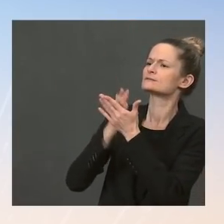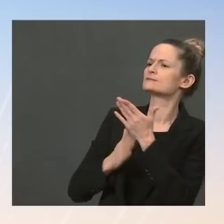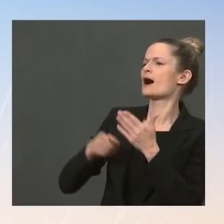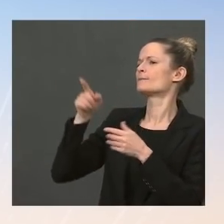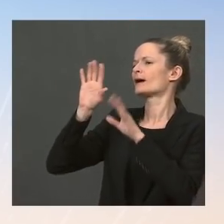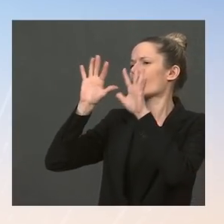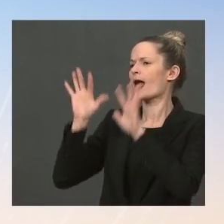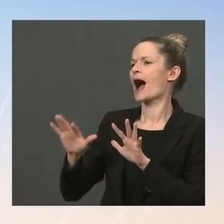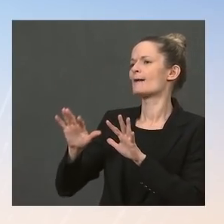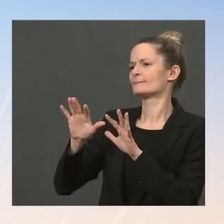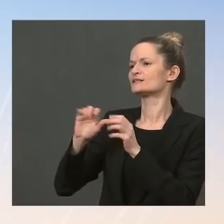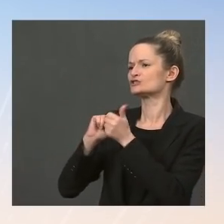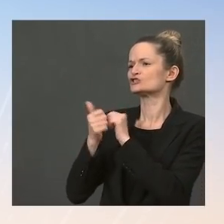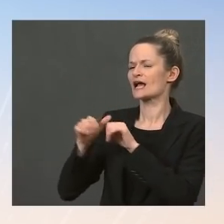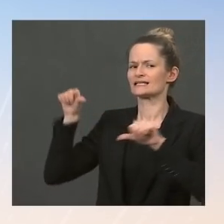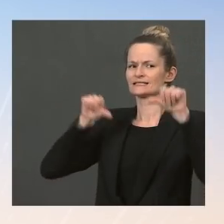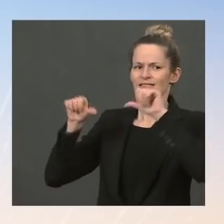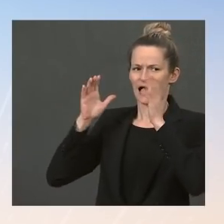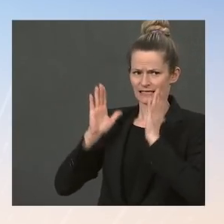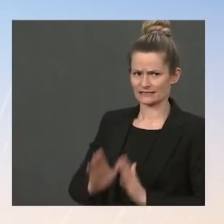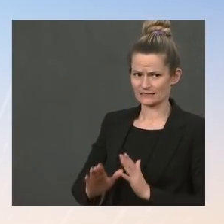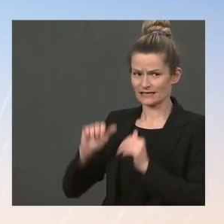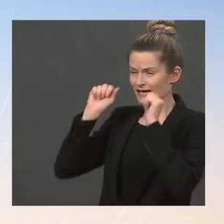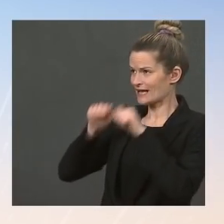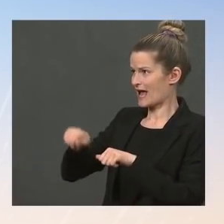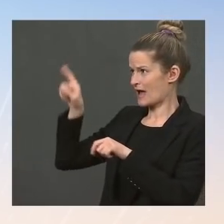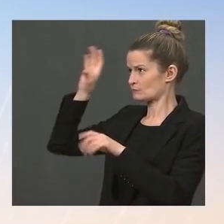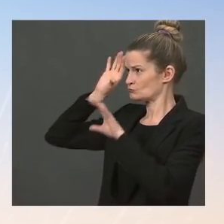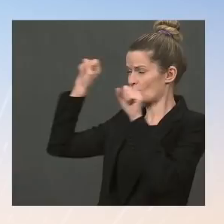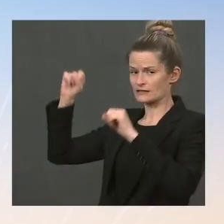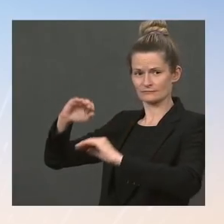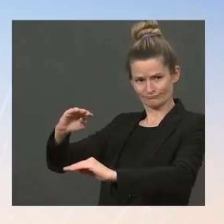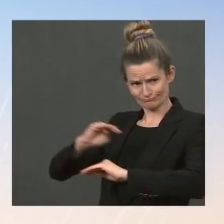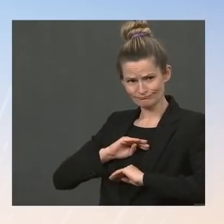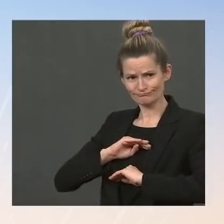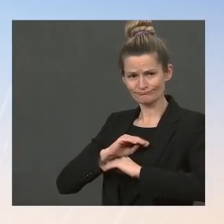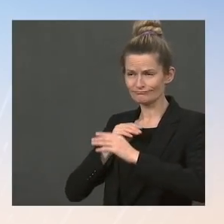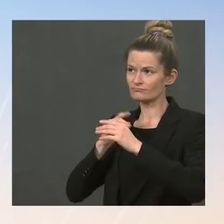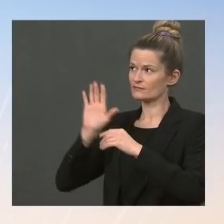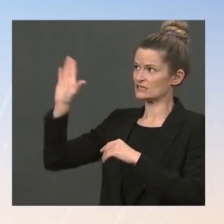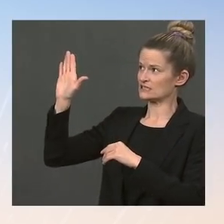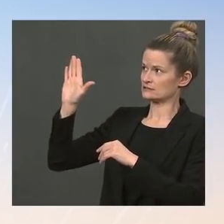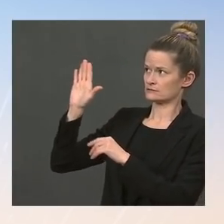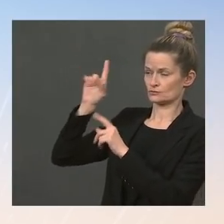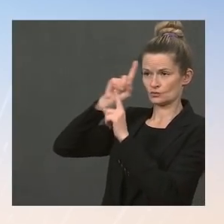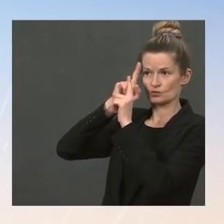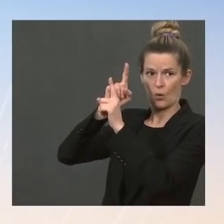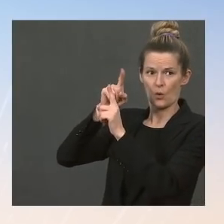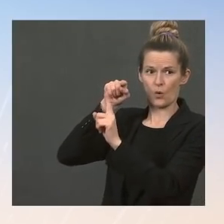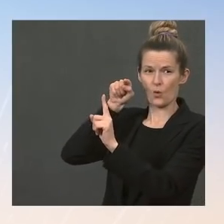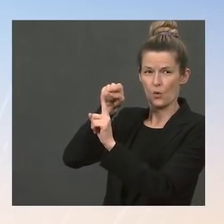to meet his own goals with reducing emissions if new pipelines like this one -- if new fossil fuel infrastructure